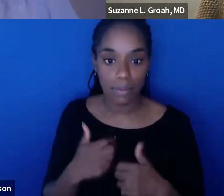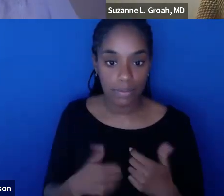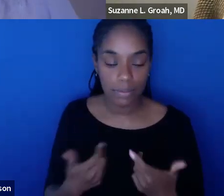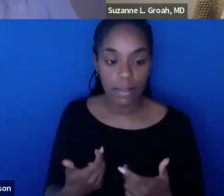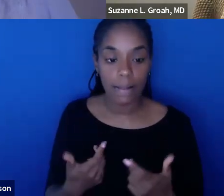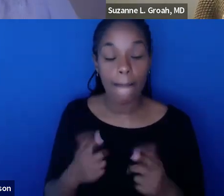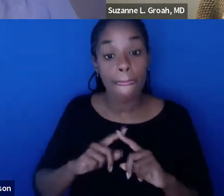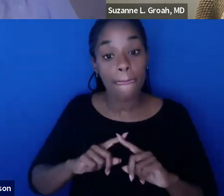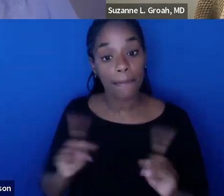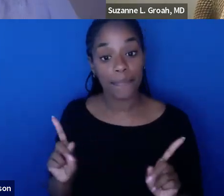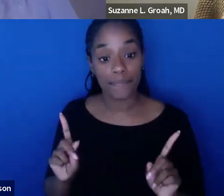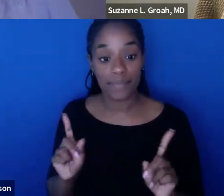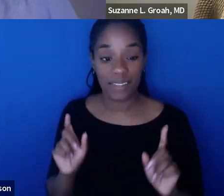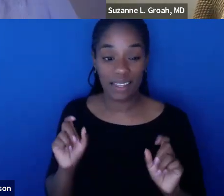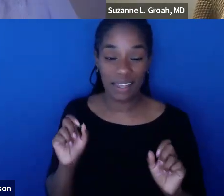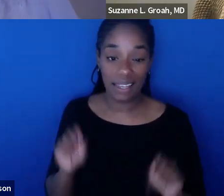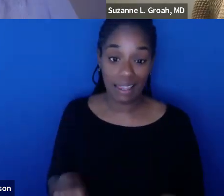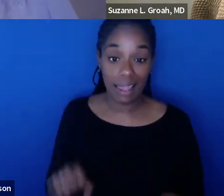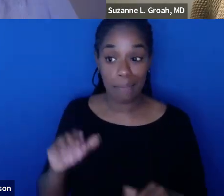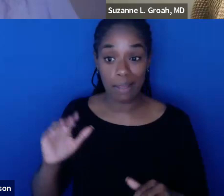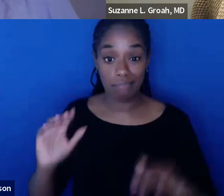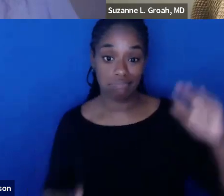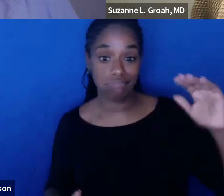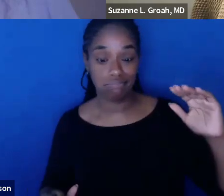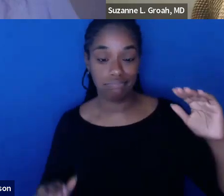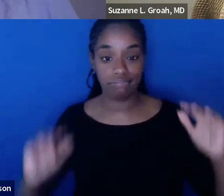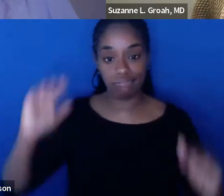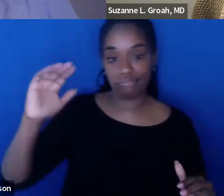But it can get out of balance and cause a problem for sure.